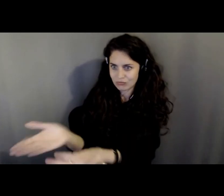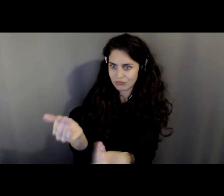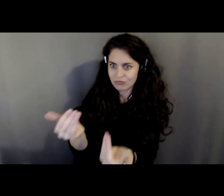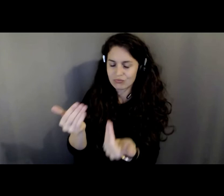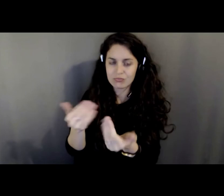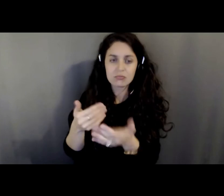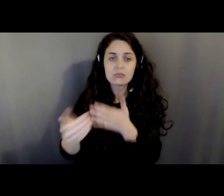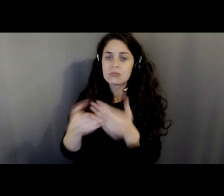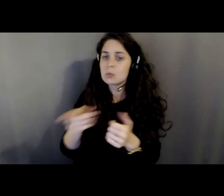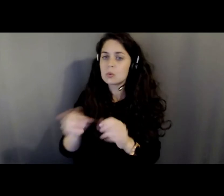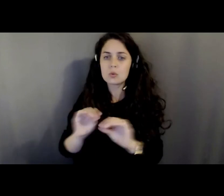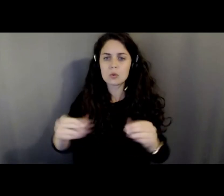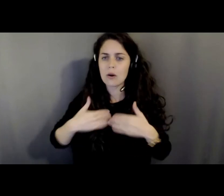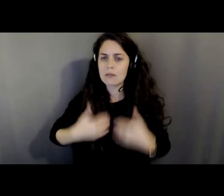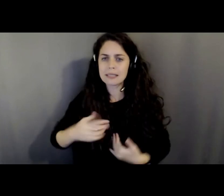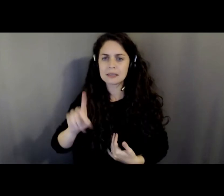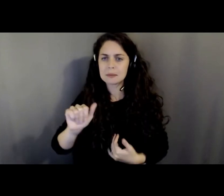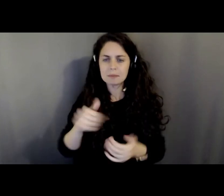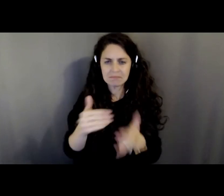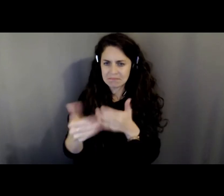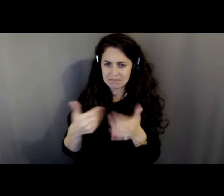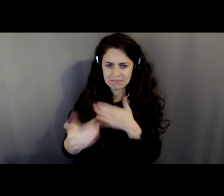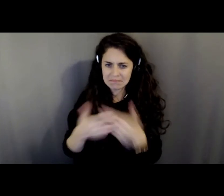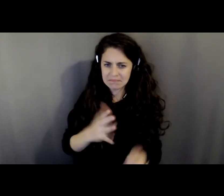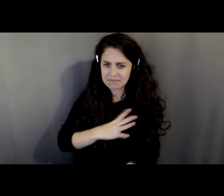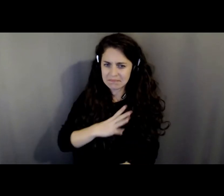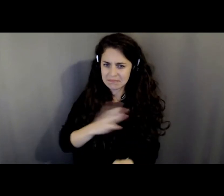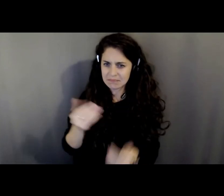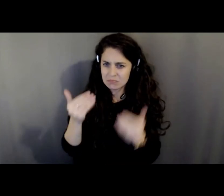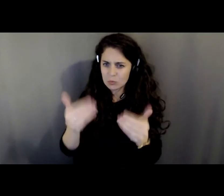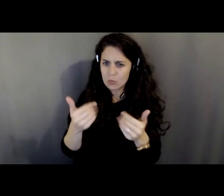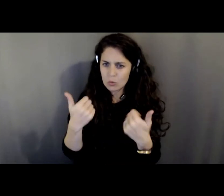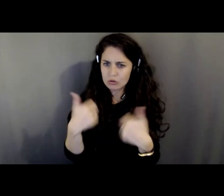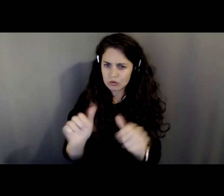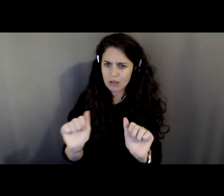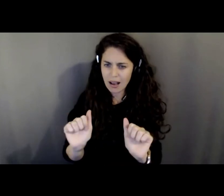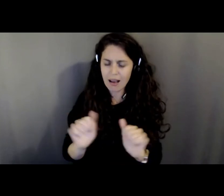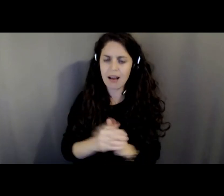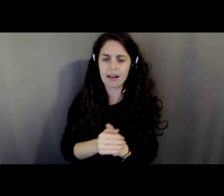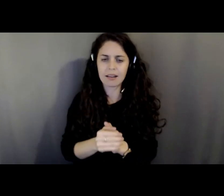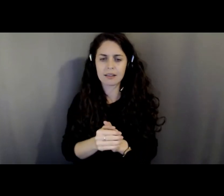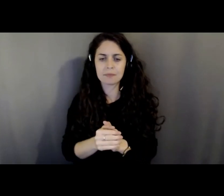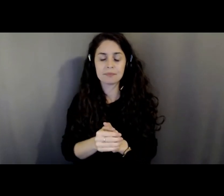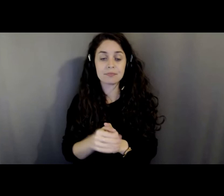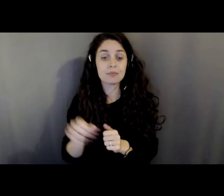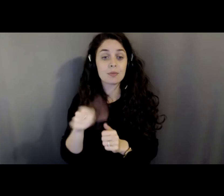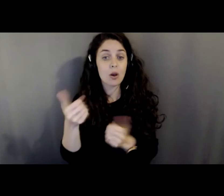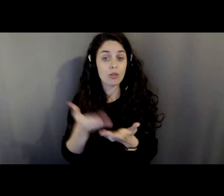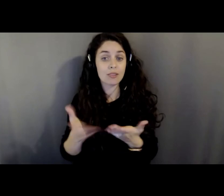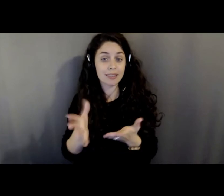have a physical disability. One of the other things we encourage is for students to try out